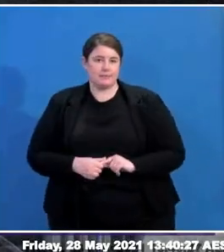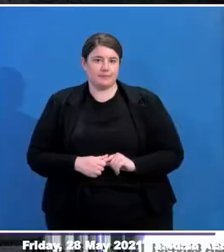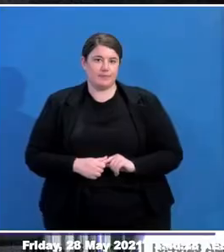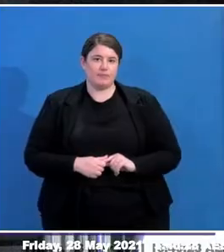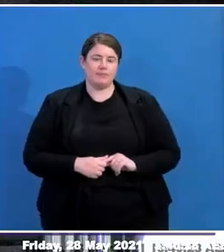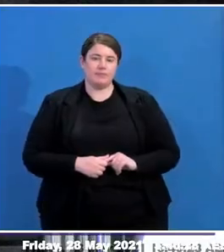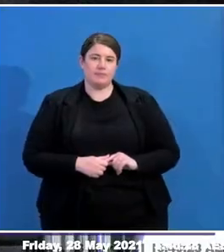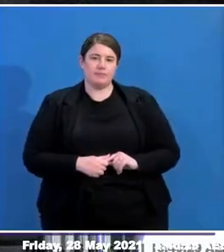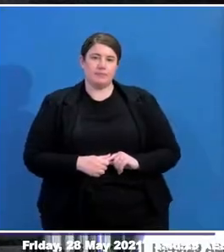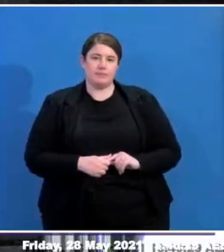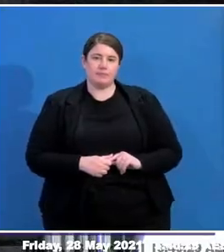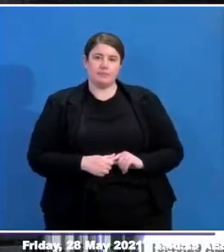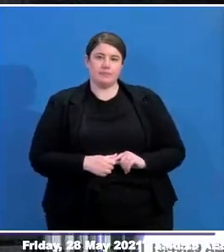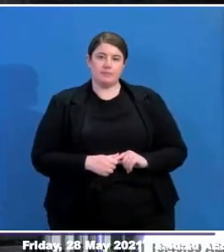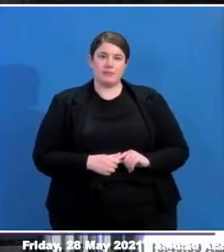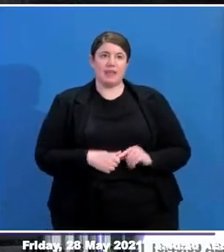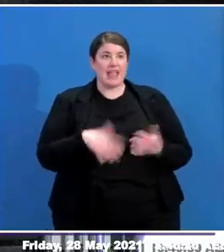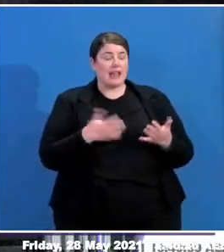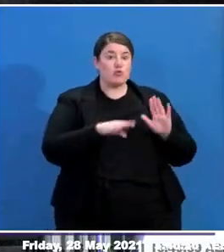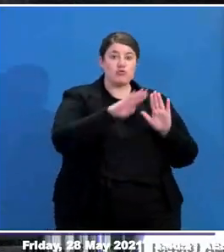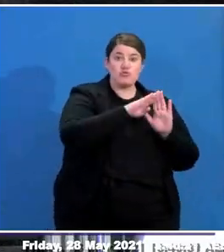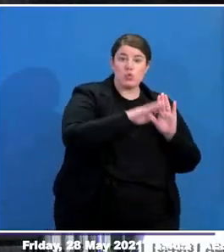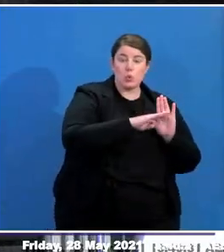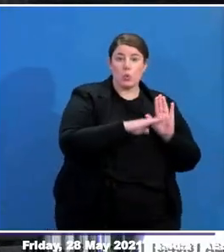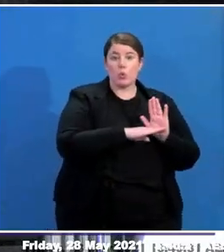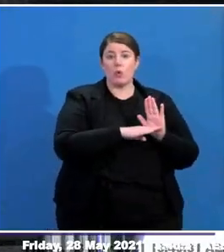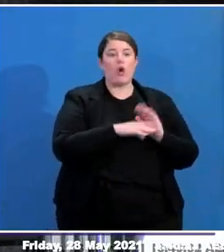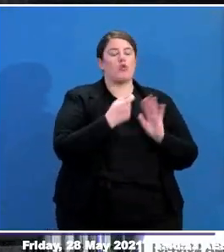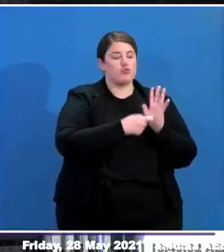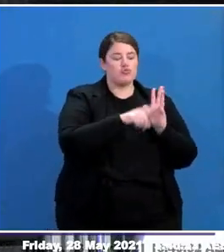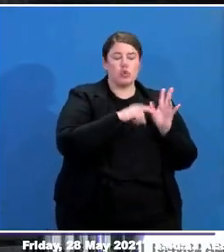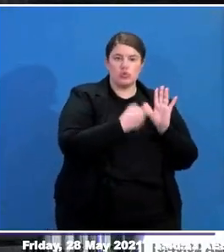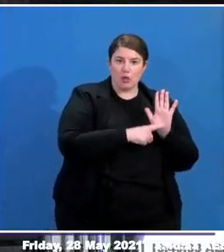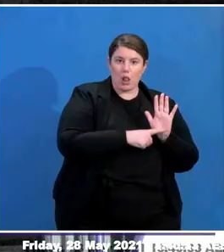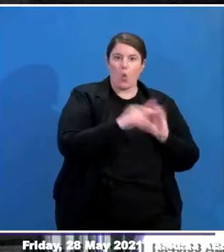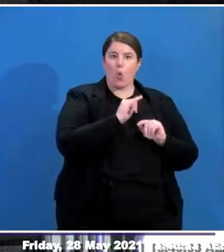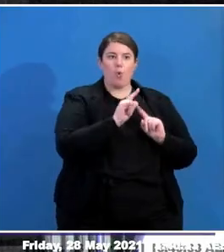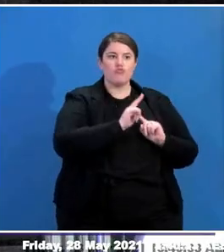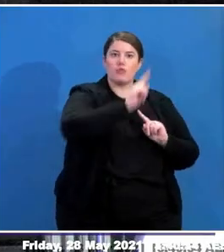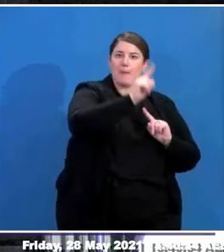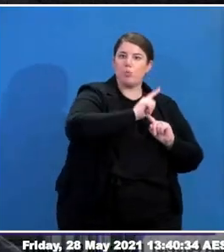Is there any rural or remote loading in relation to those issues?